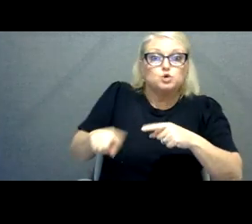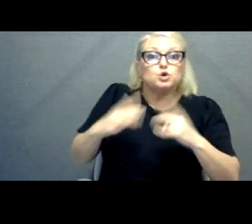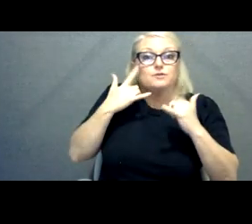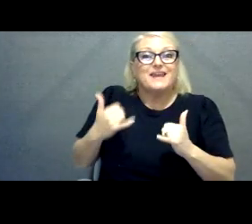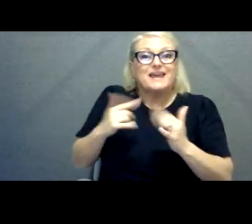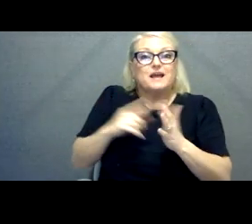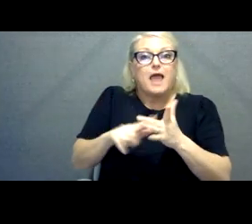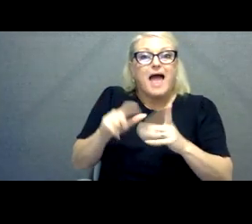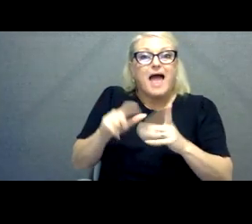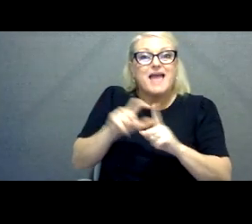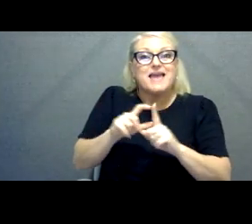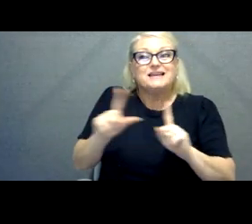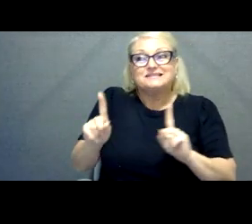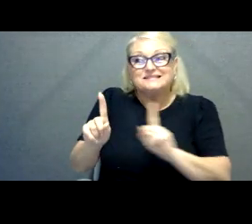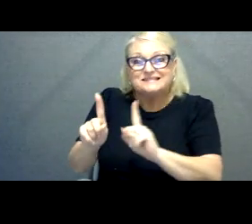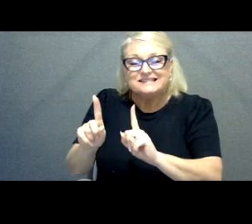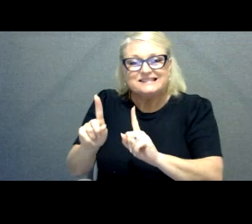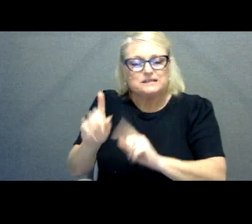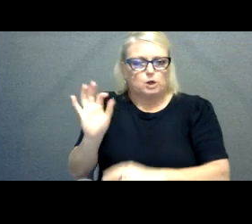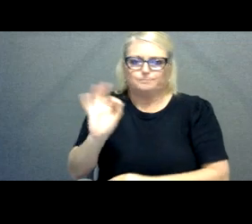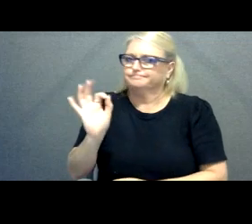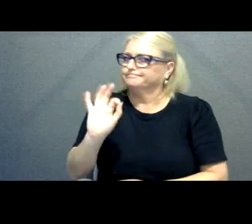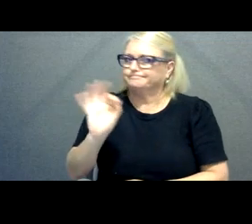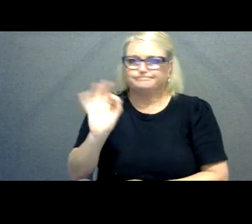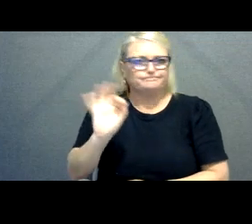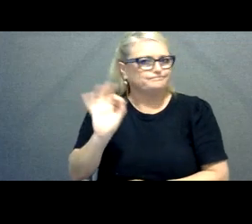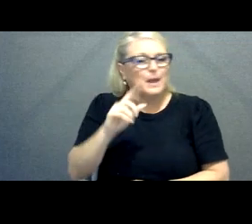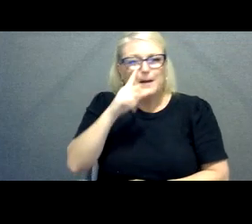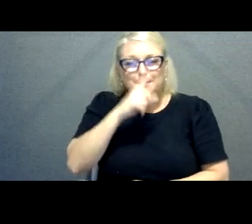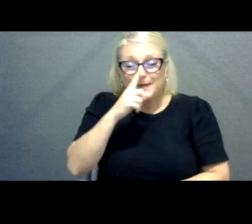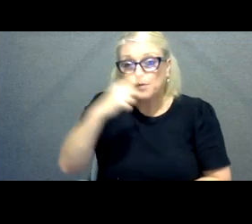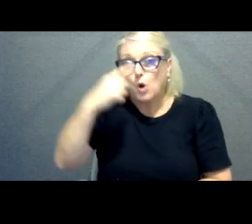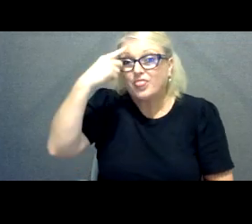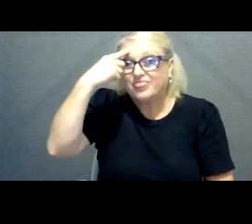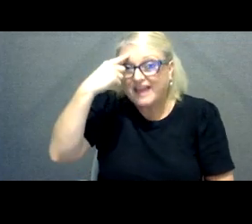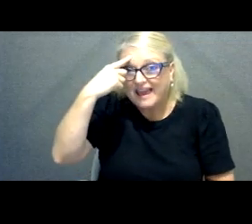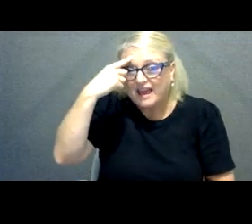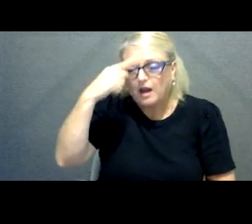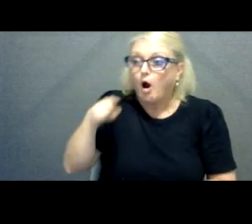is that if the client is receiving Centrelink benefits um that they will receive a a grant of